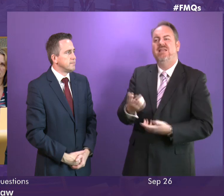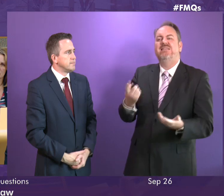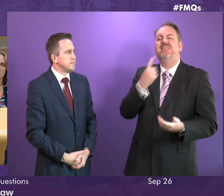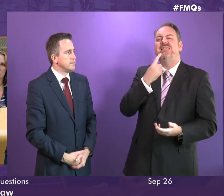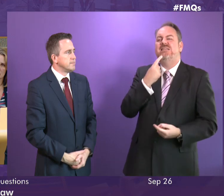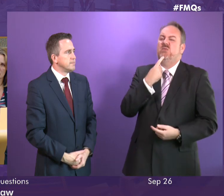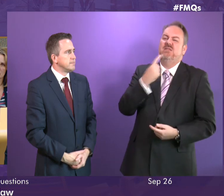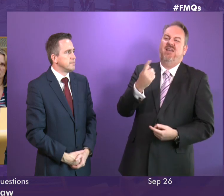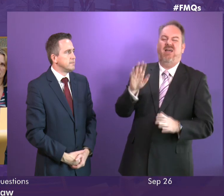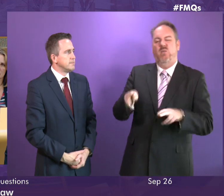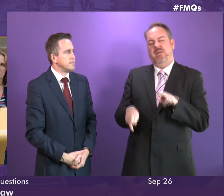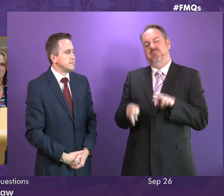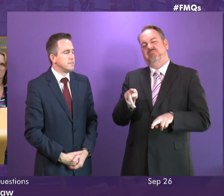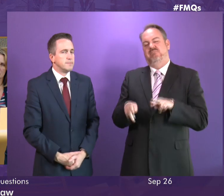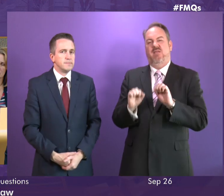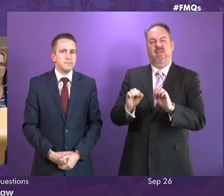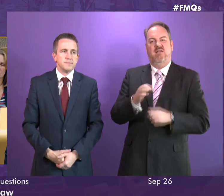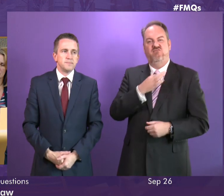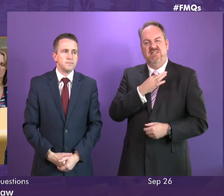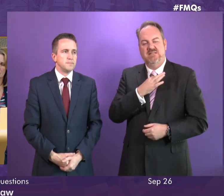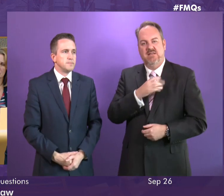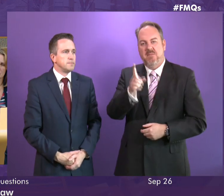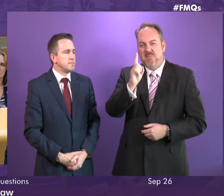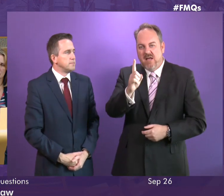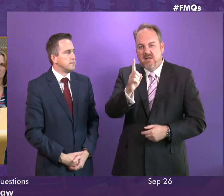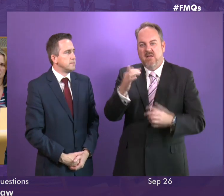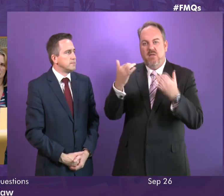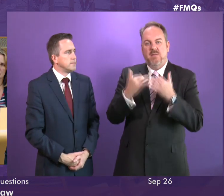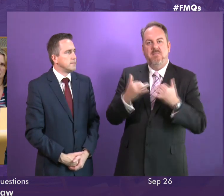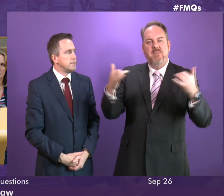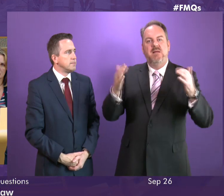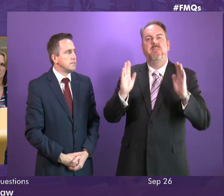but the Scottish public need a guarantee that, if the crime is serious enough, there will